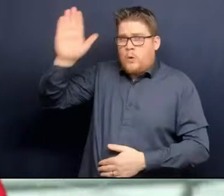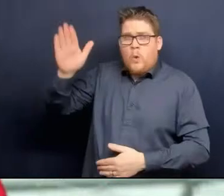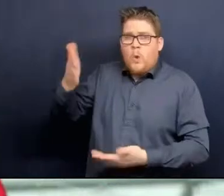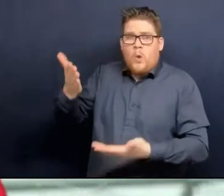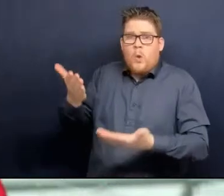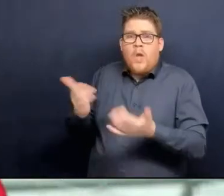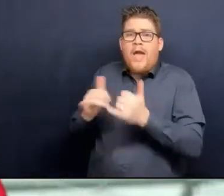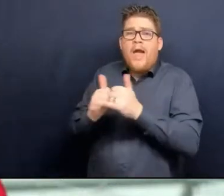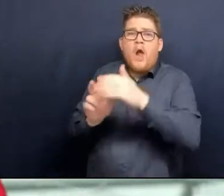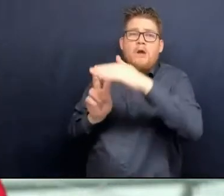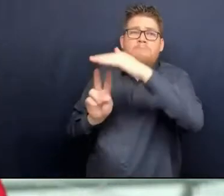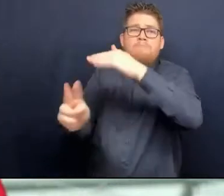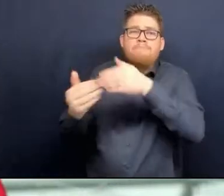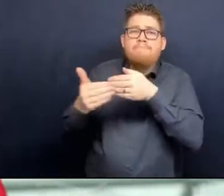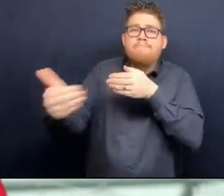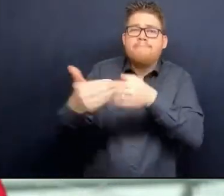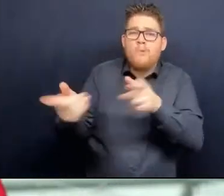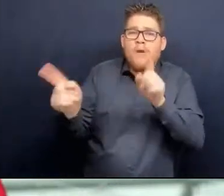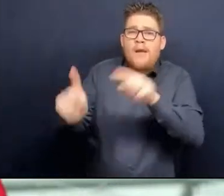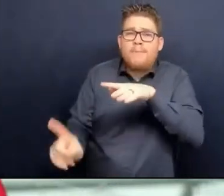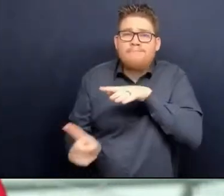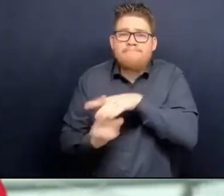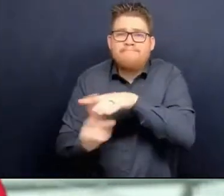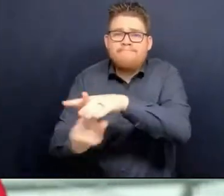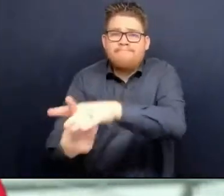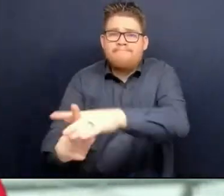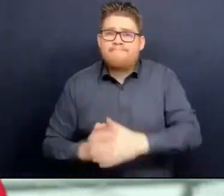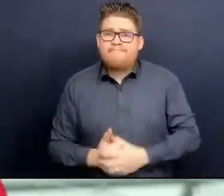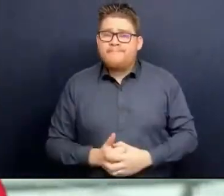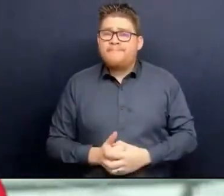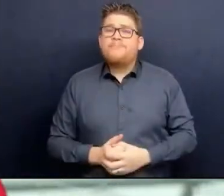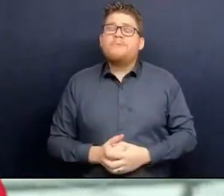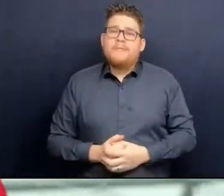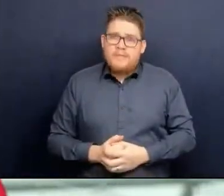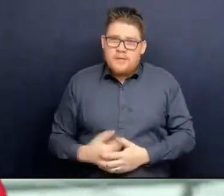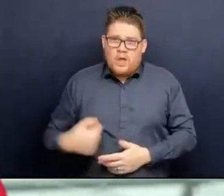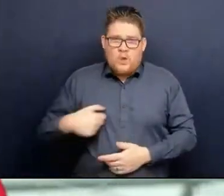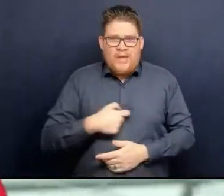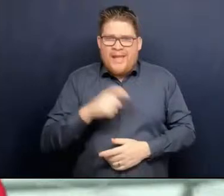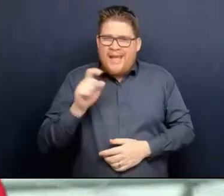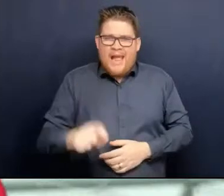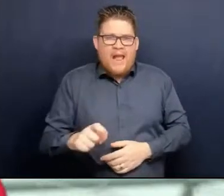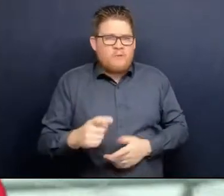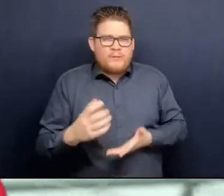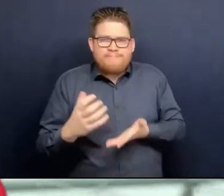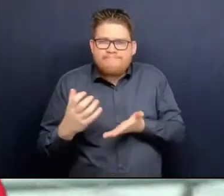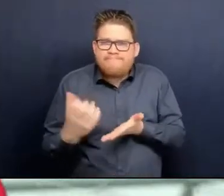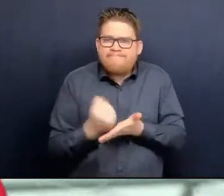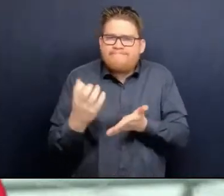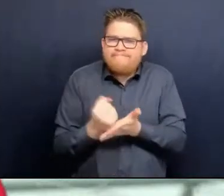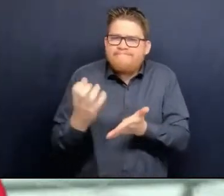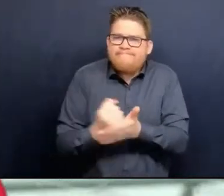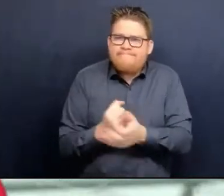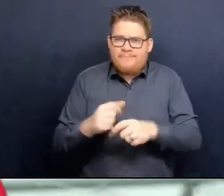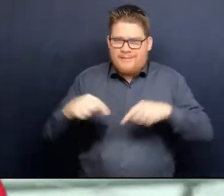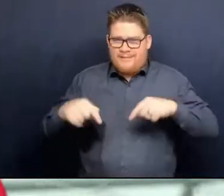we don't know what's going to happen next. And we need to find some way of finding some breathing room for our